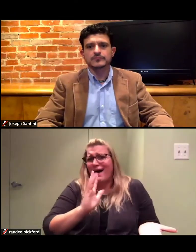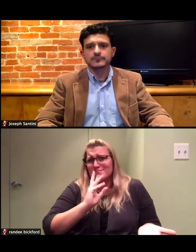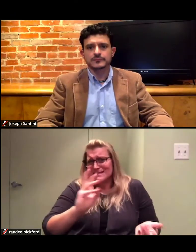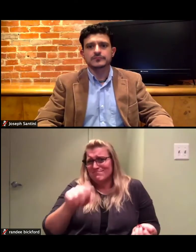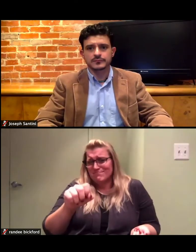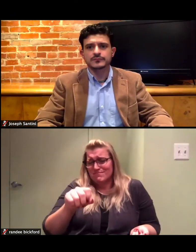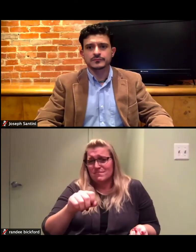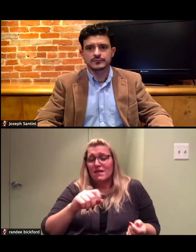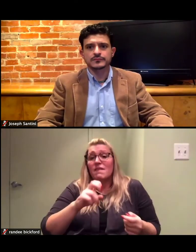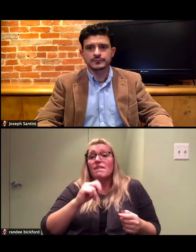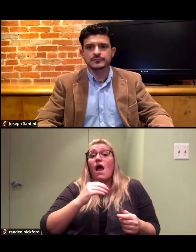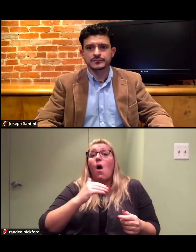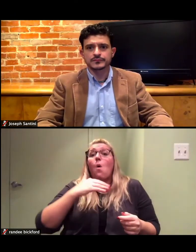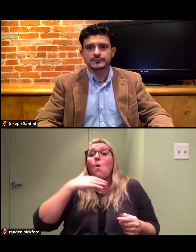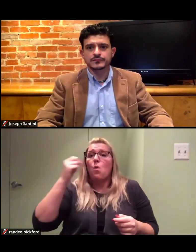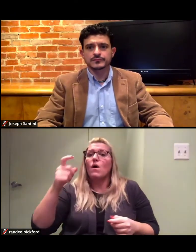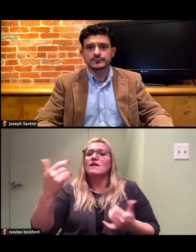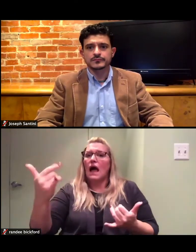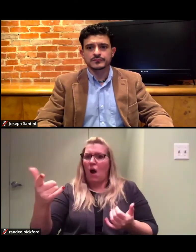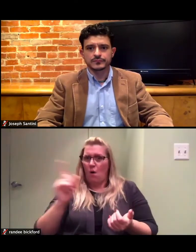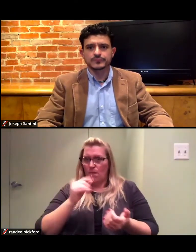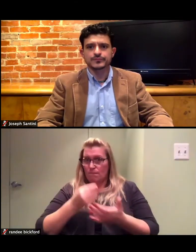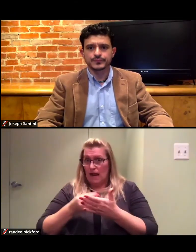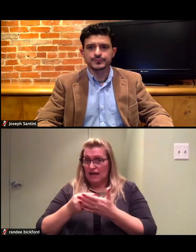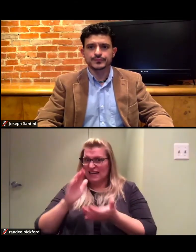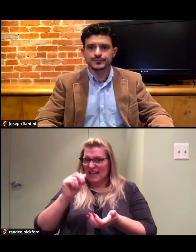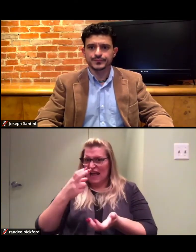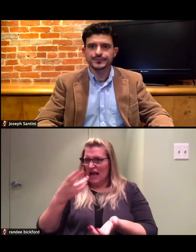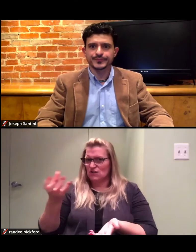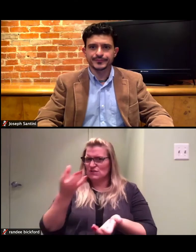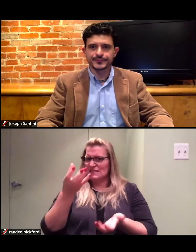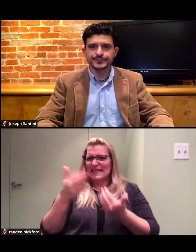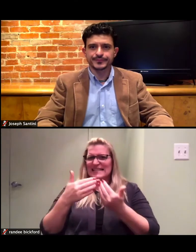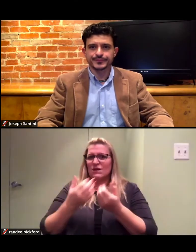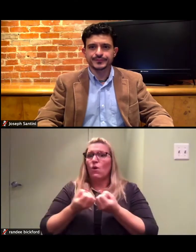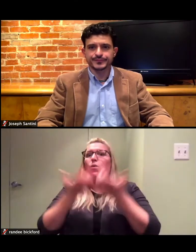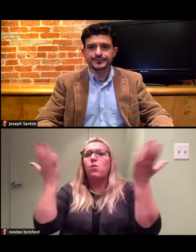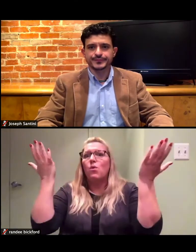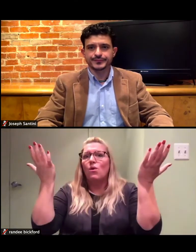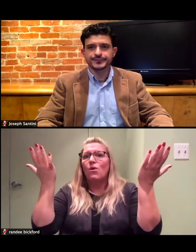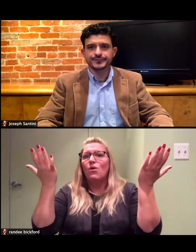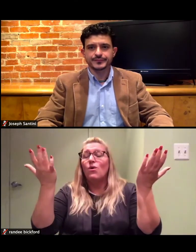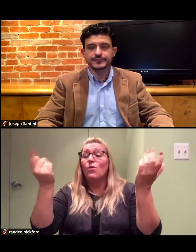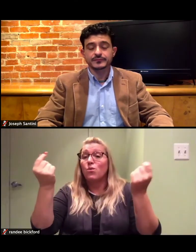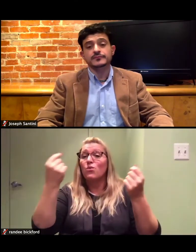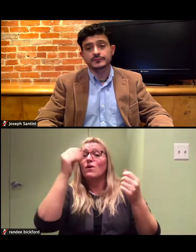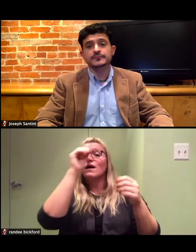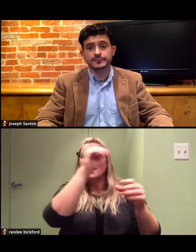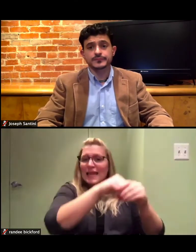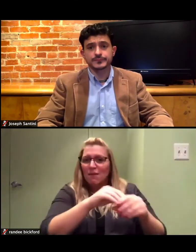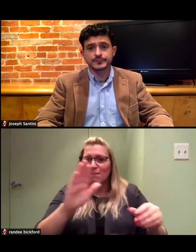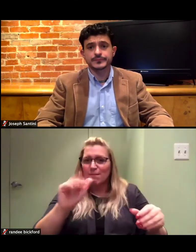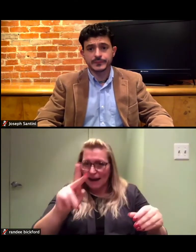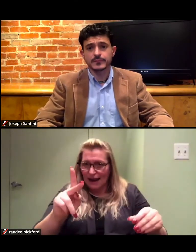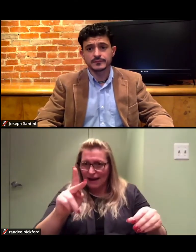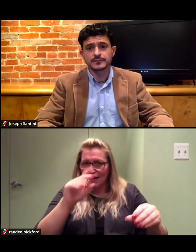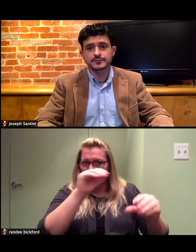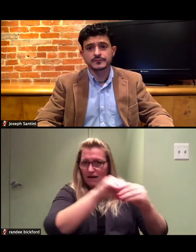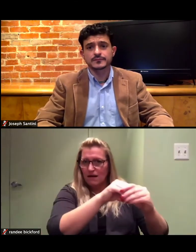starting young at like five or six years old. They have cash money and it's really easy to blow through it.